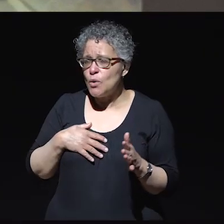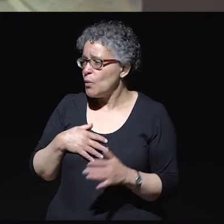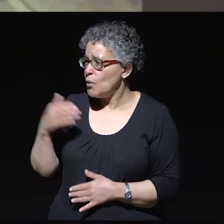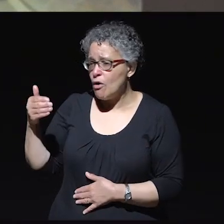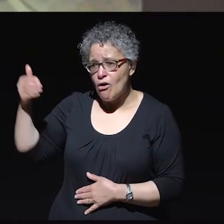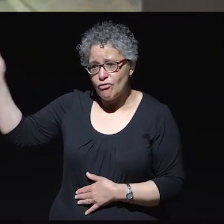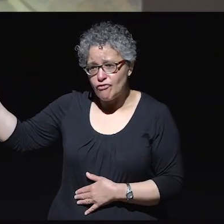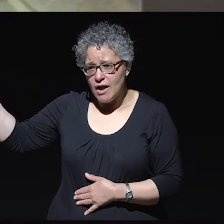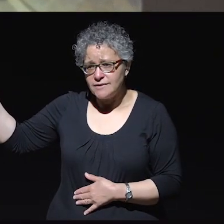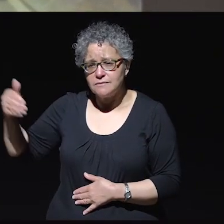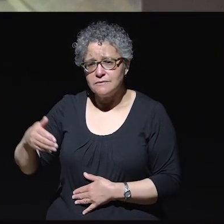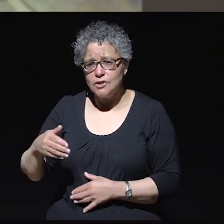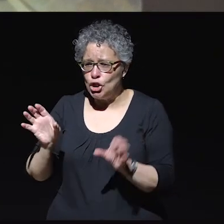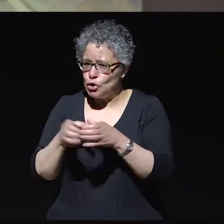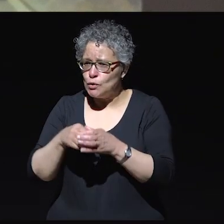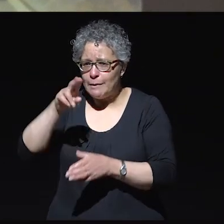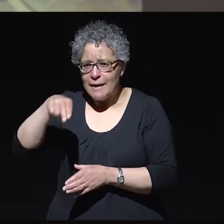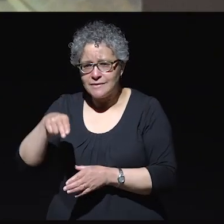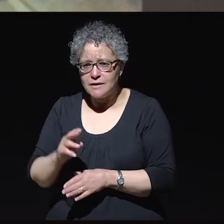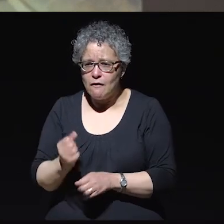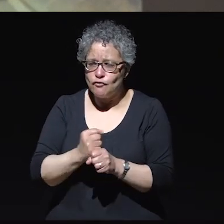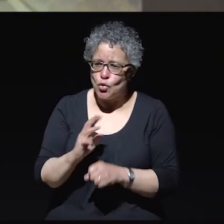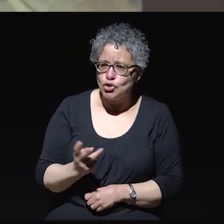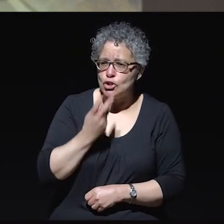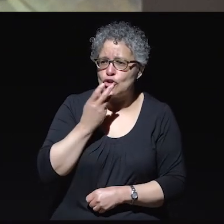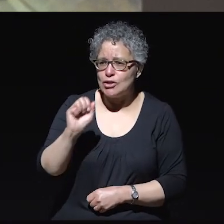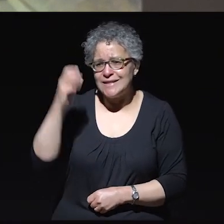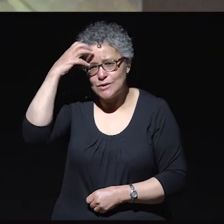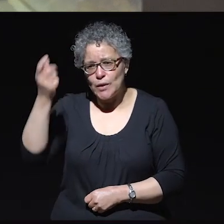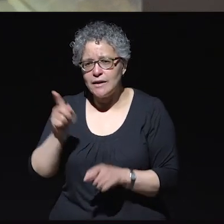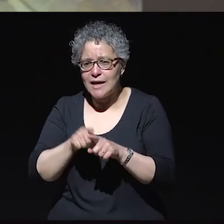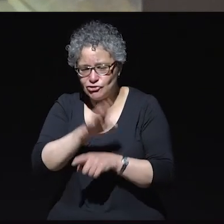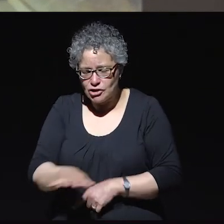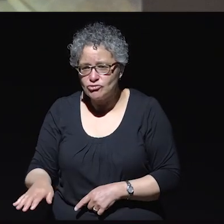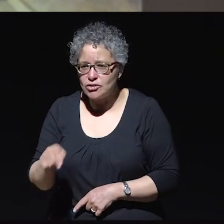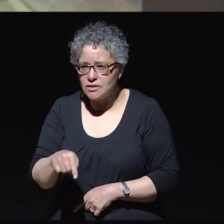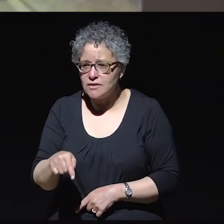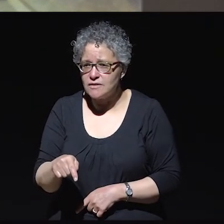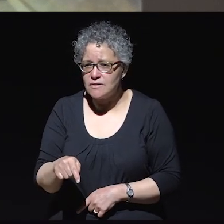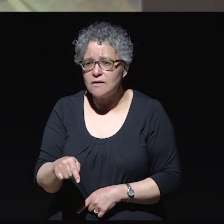the group painting of George III, his queen and his children in Van Dyck dress